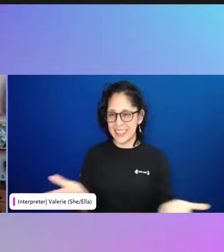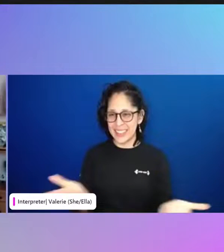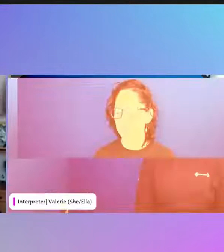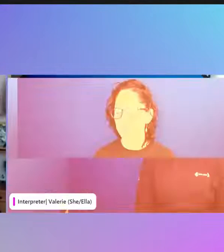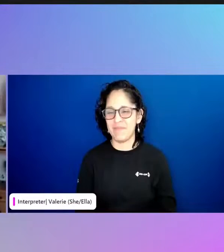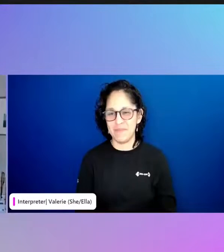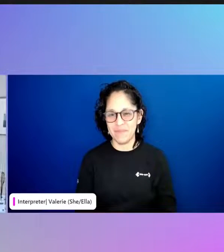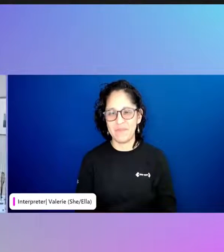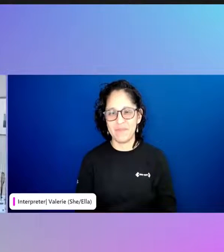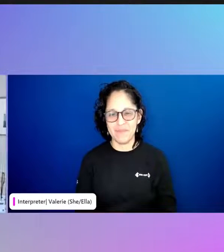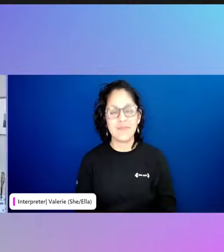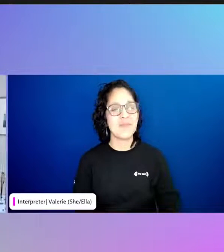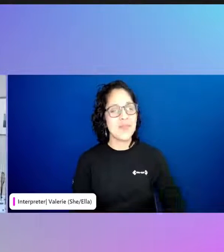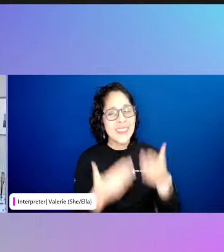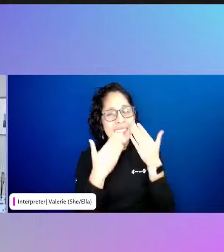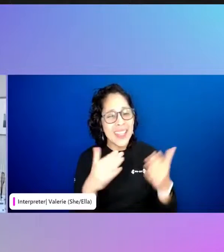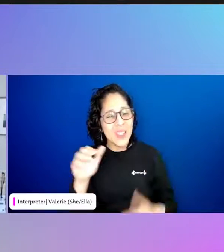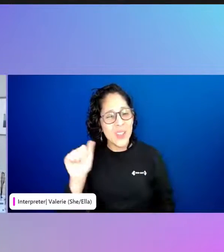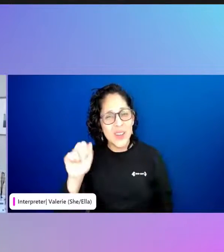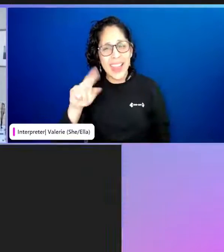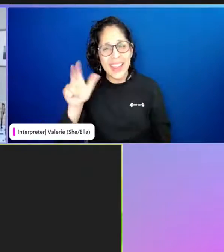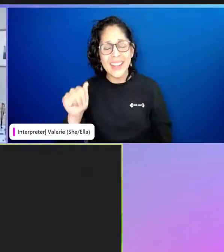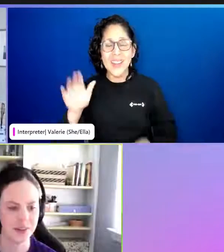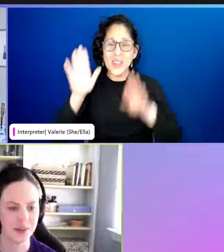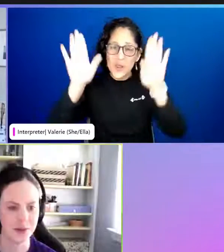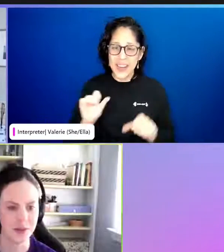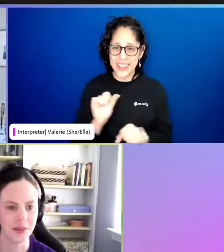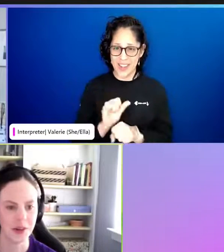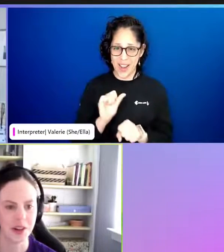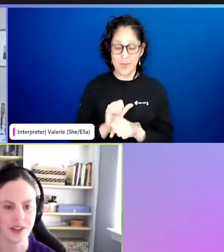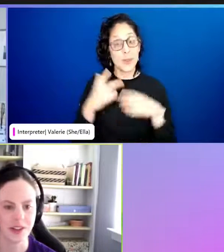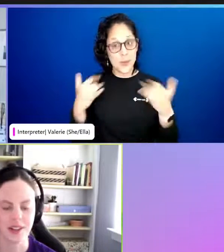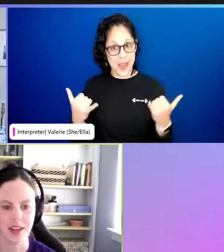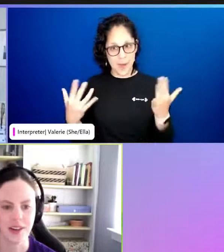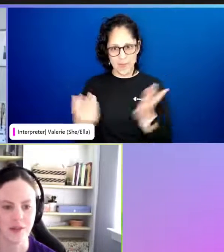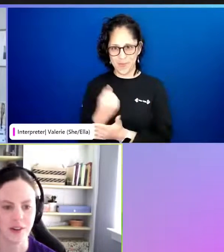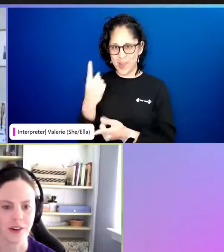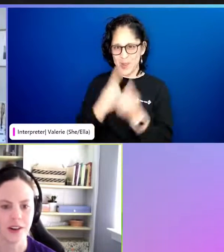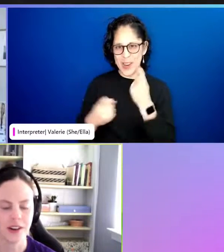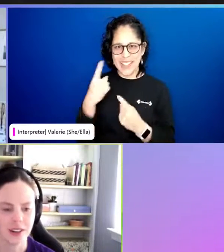thank you so much Anna great job let's get into some of your questions and thank you for